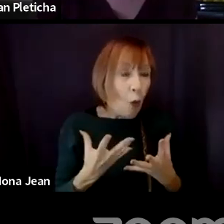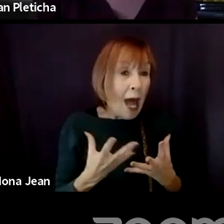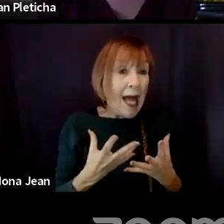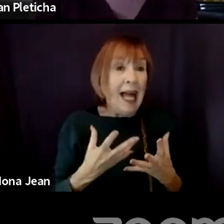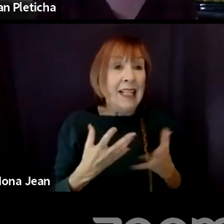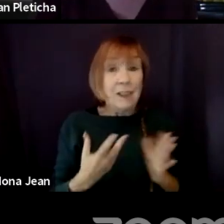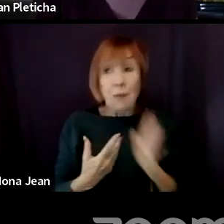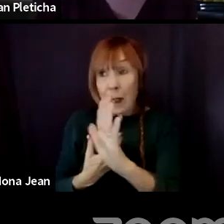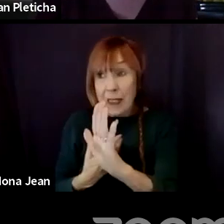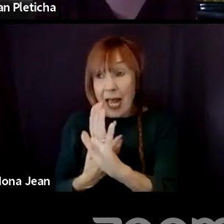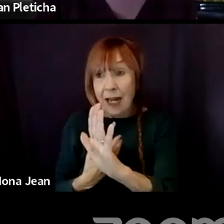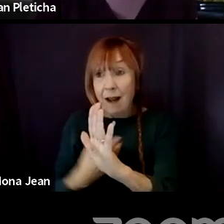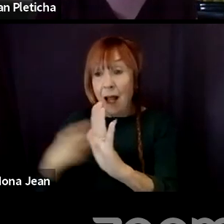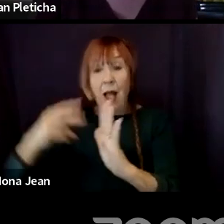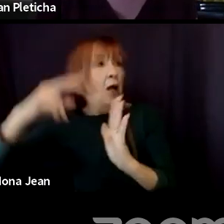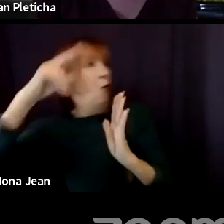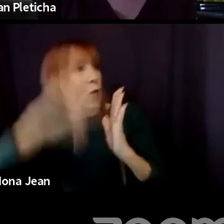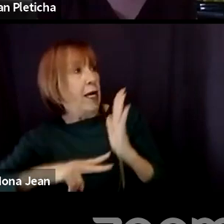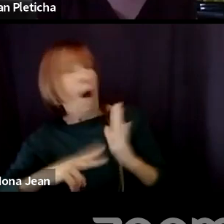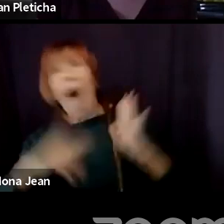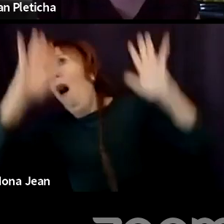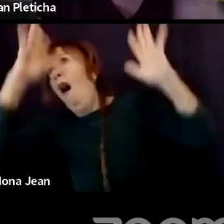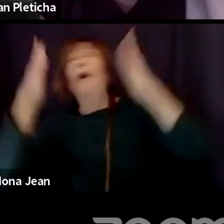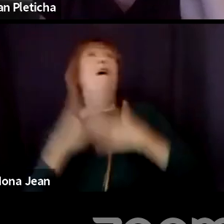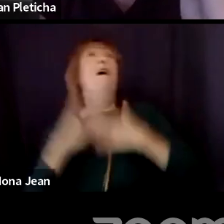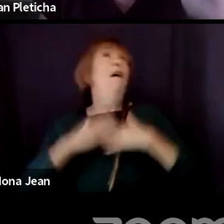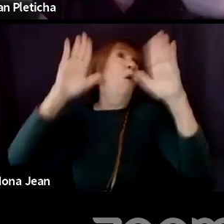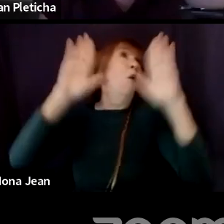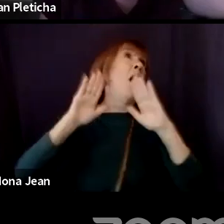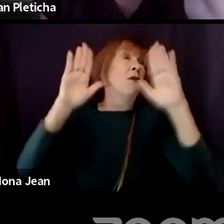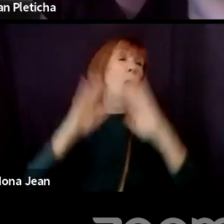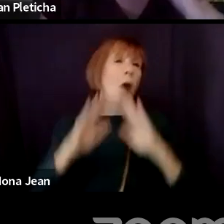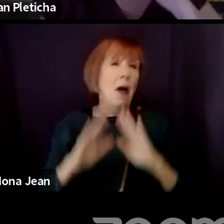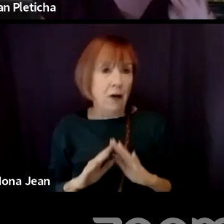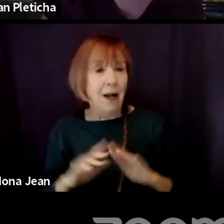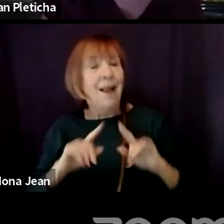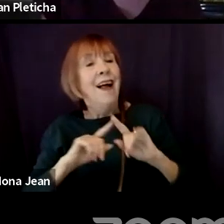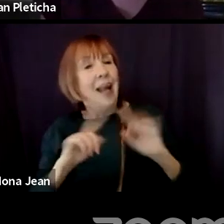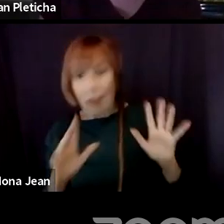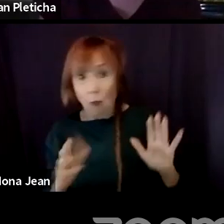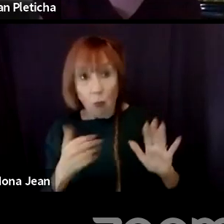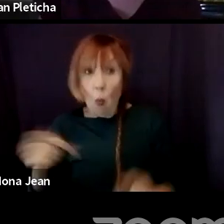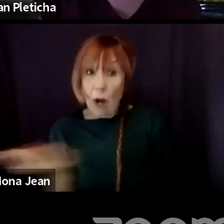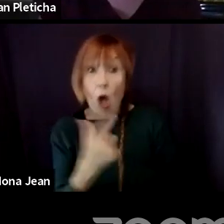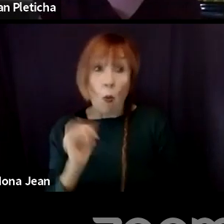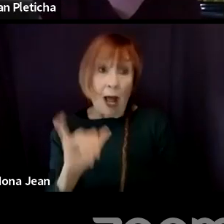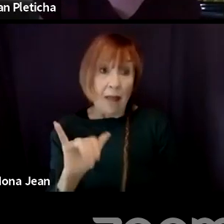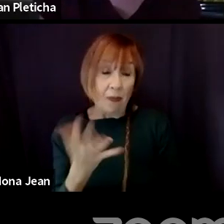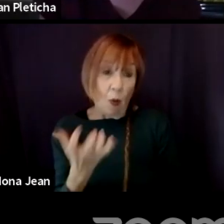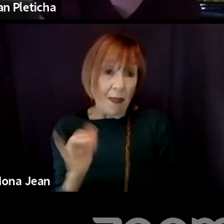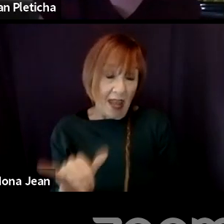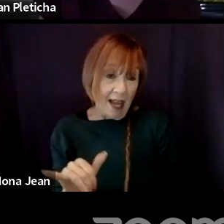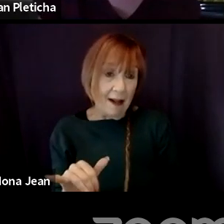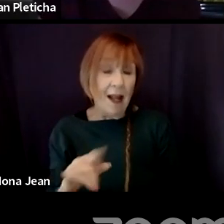We all want that, but not everybody's ready for you to go, it's probably a page one,